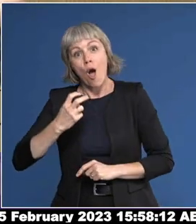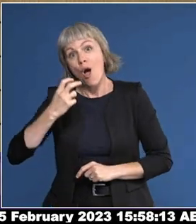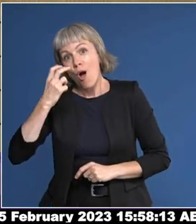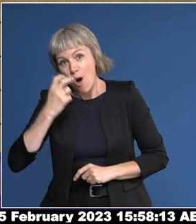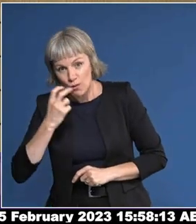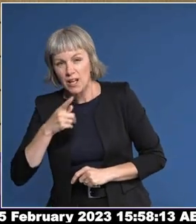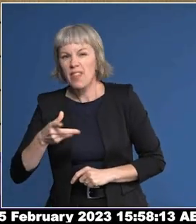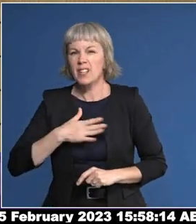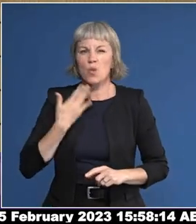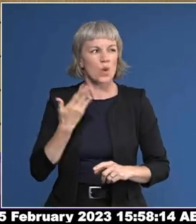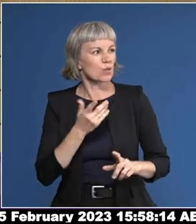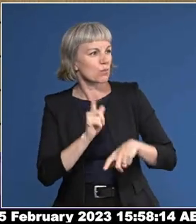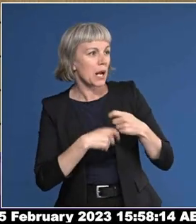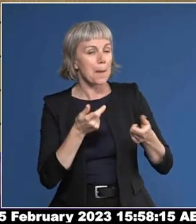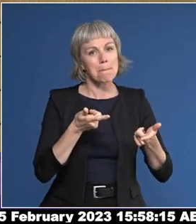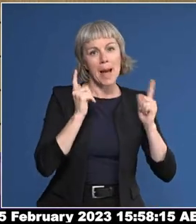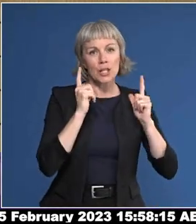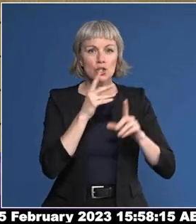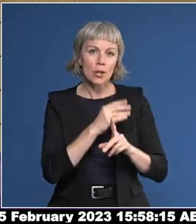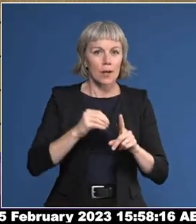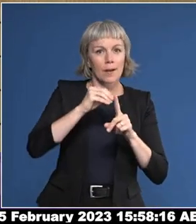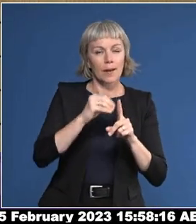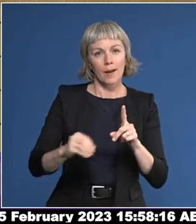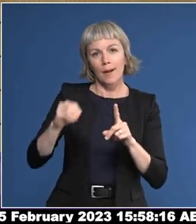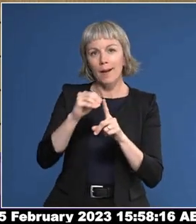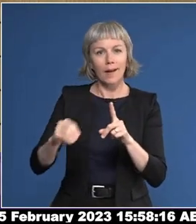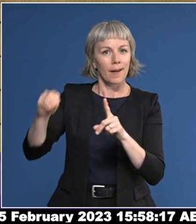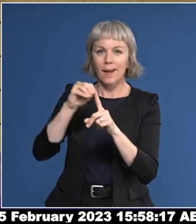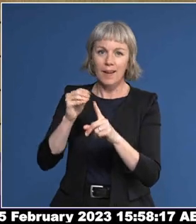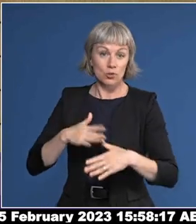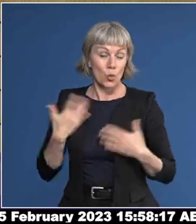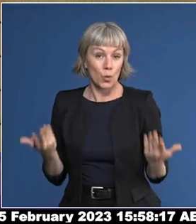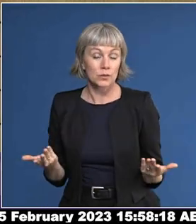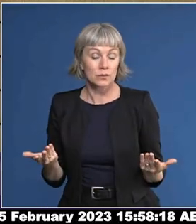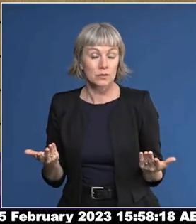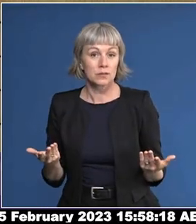And I think one of our evidence from our witness before was that they don't want to progress to management.